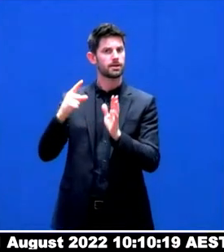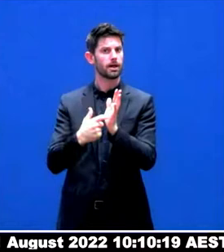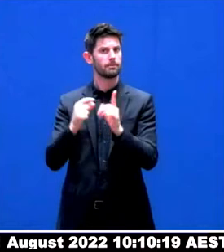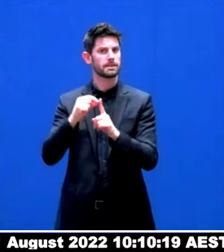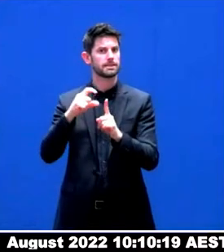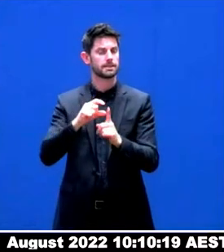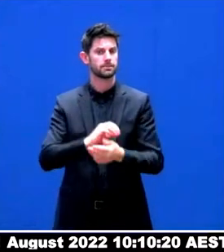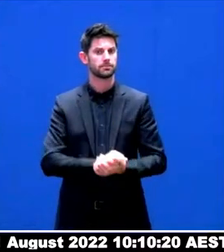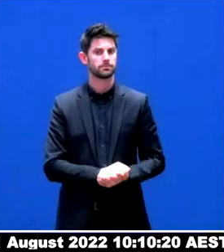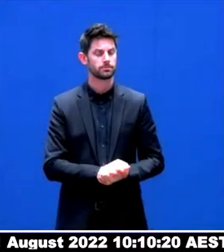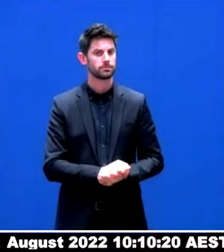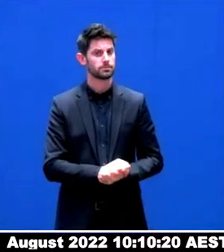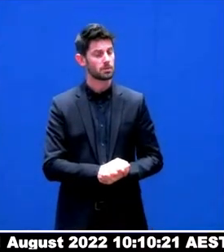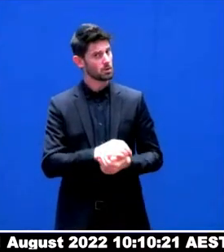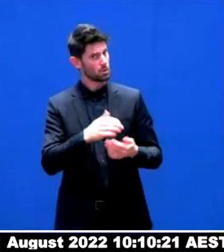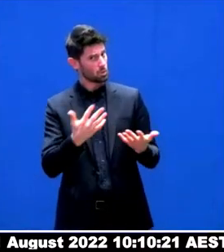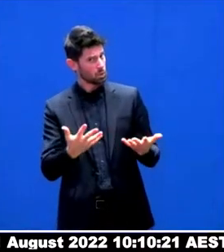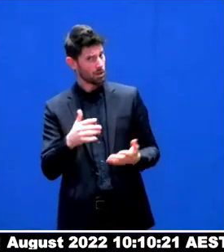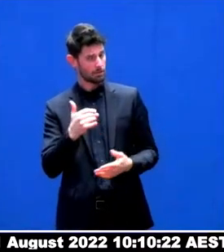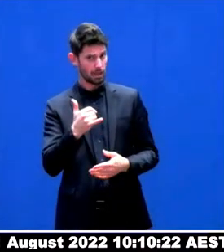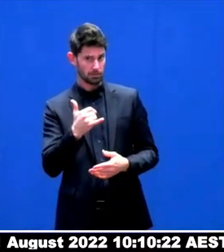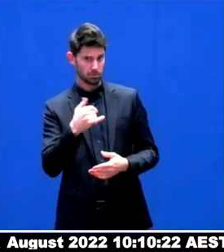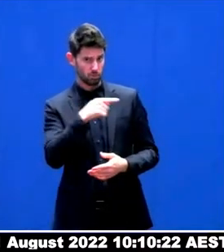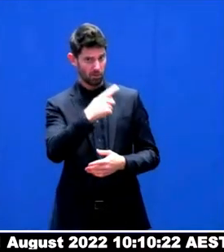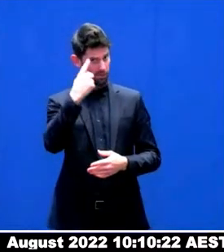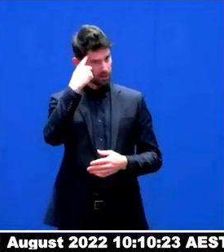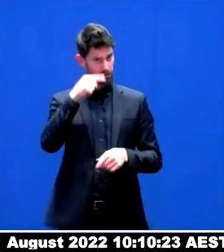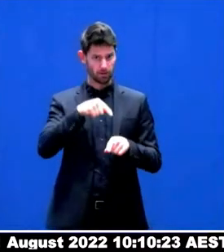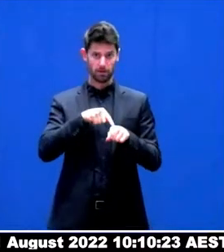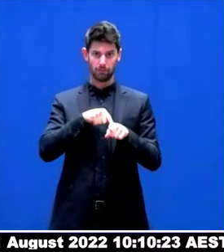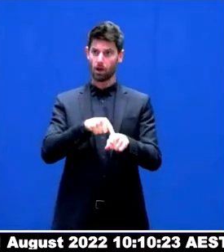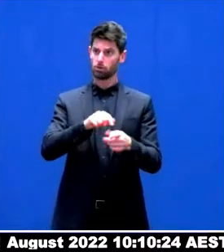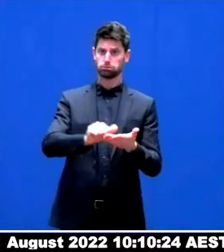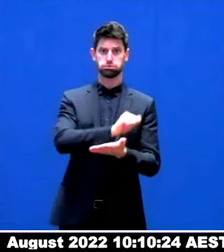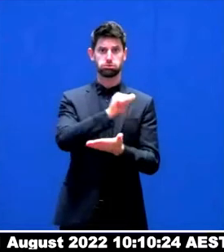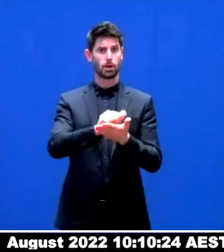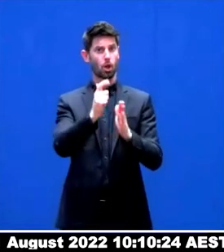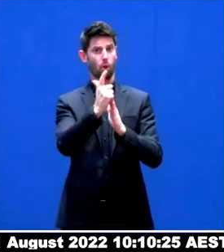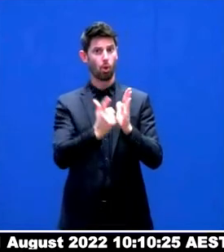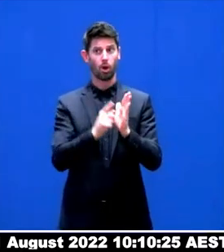Well, some might say that, as a matter of law, that the CRPD has to do more